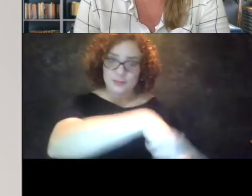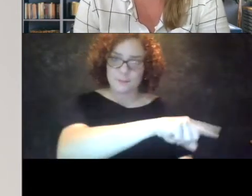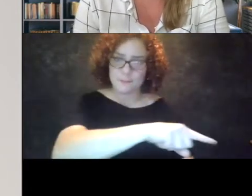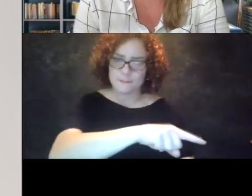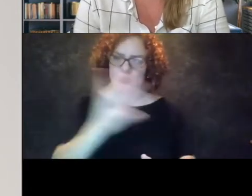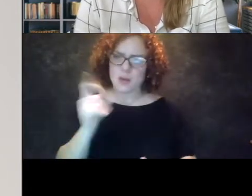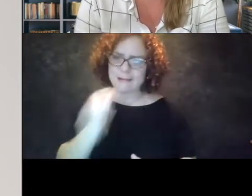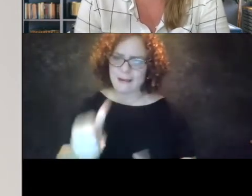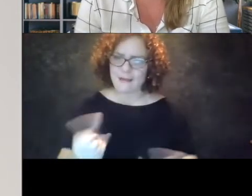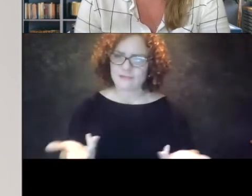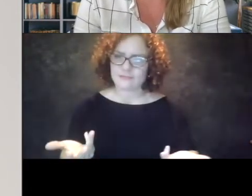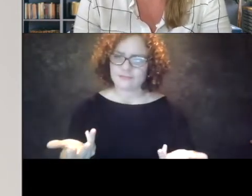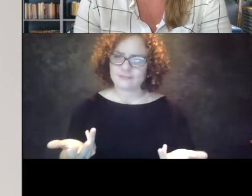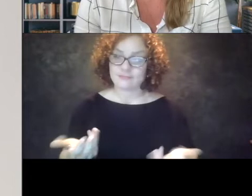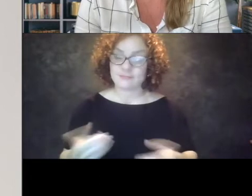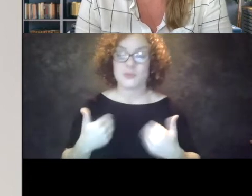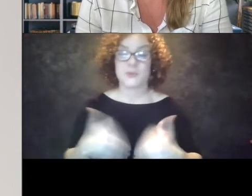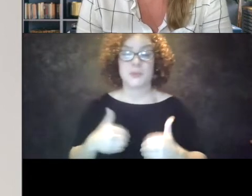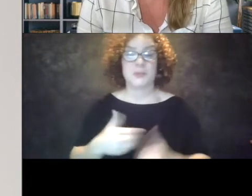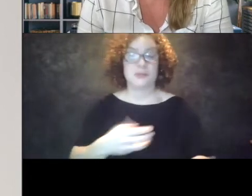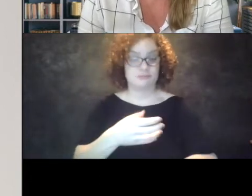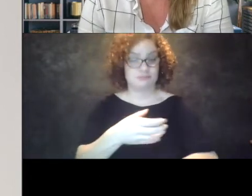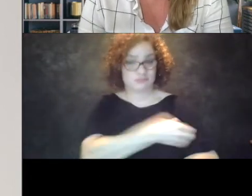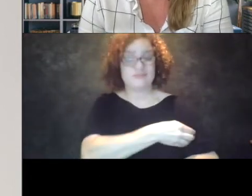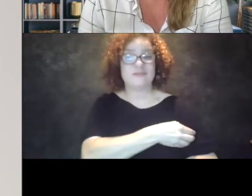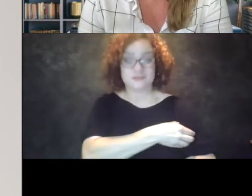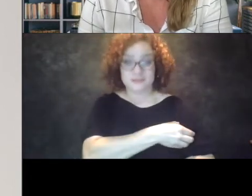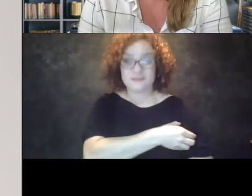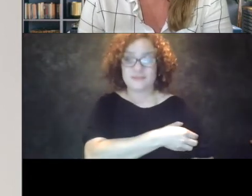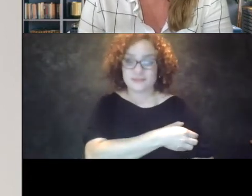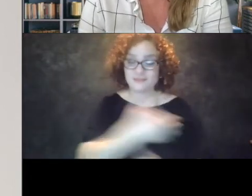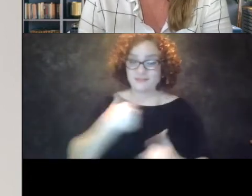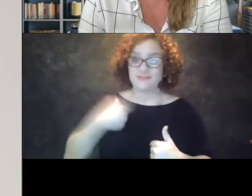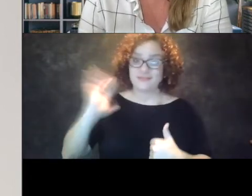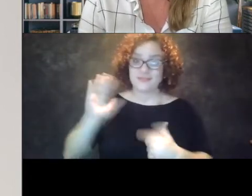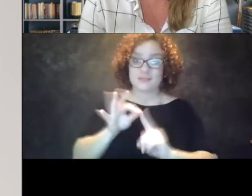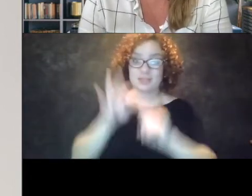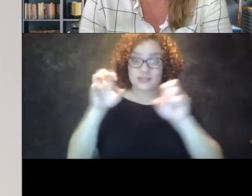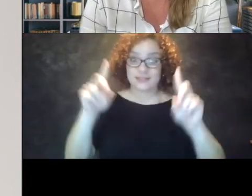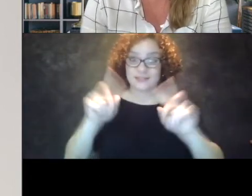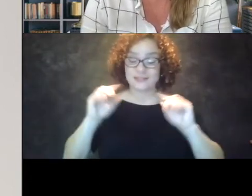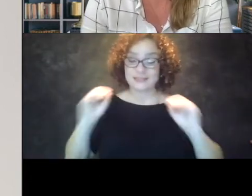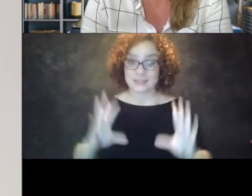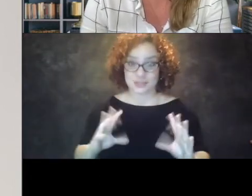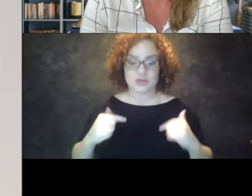speaks for itself. As a former special education teacher, it did feel like I had to keep finding